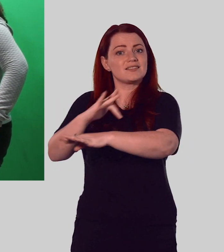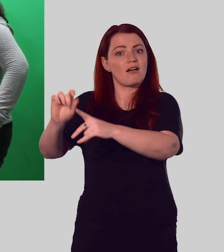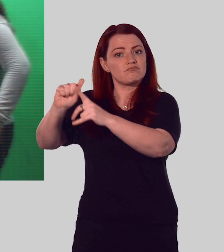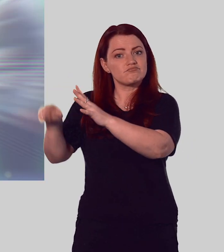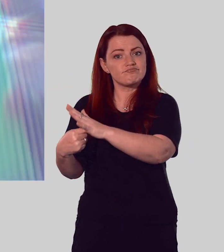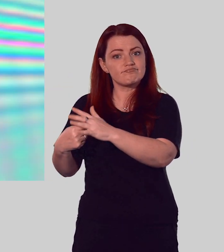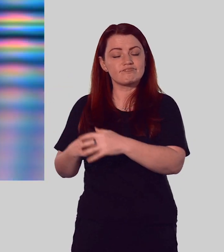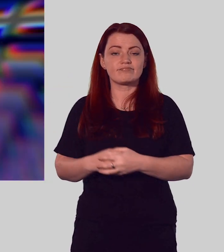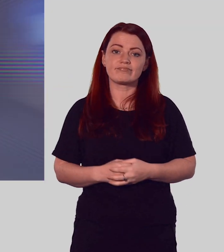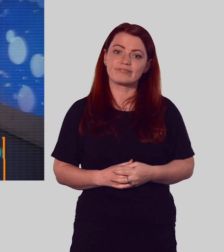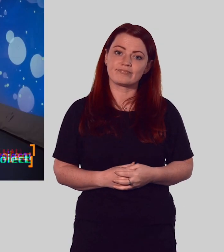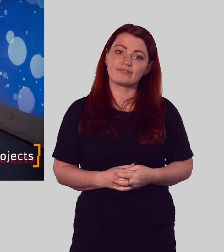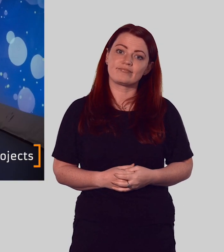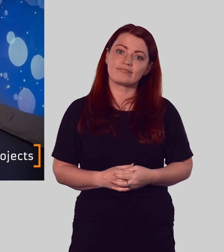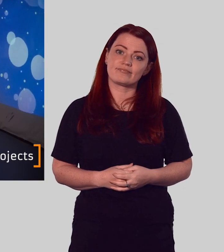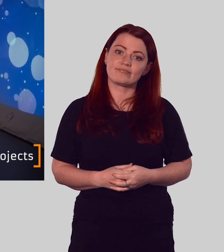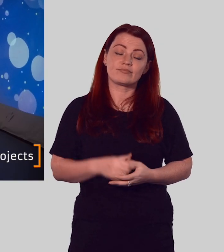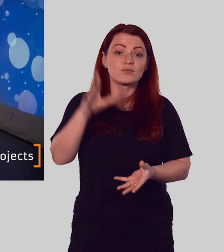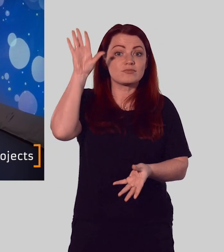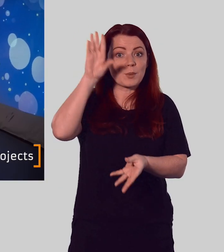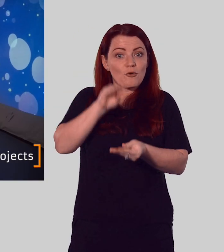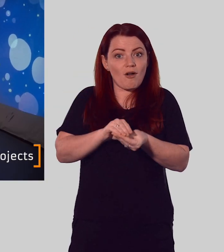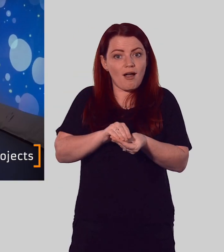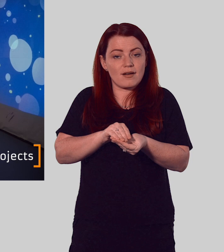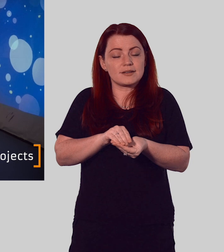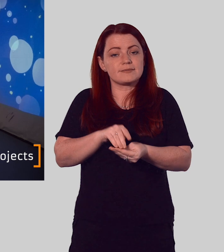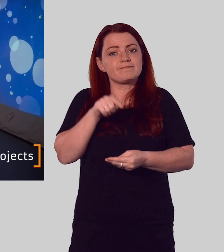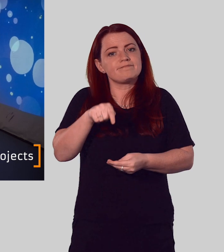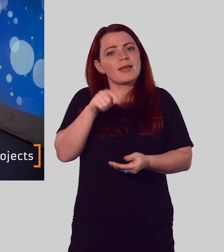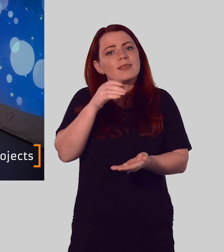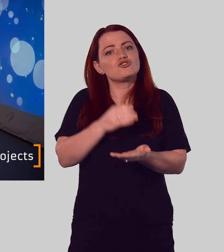To summarise, in this chapter we've examined: